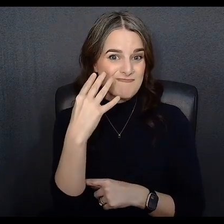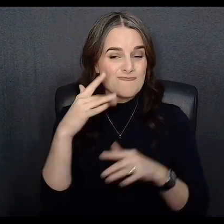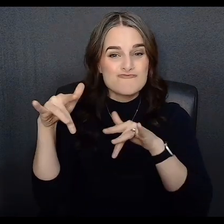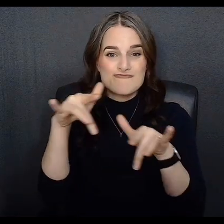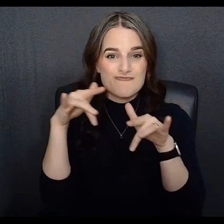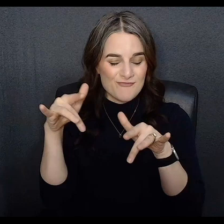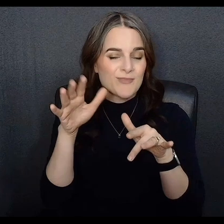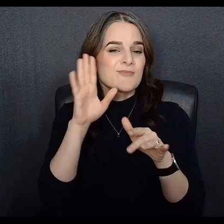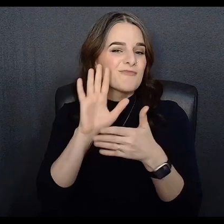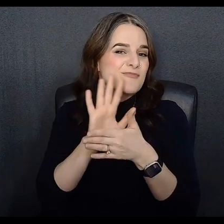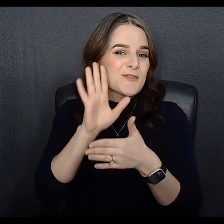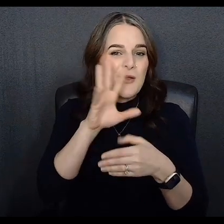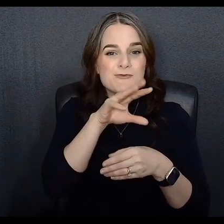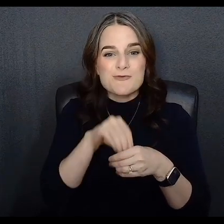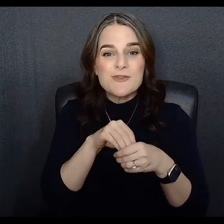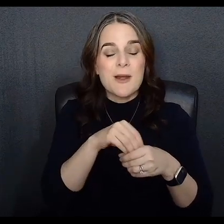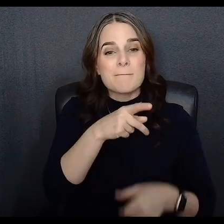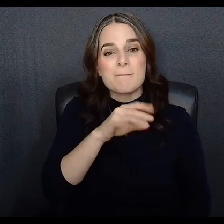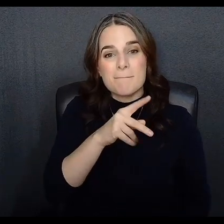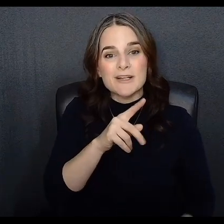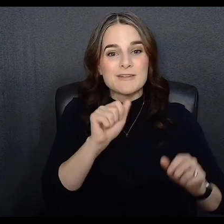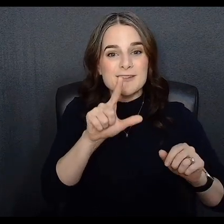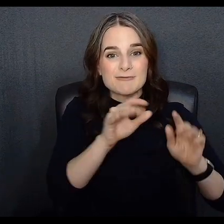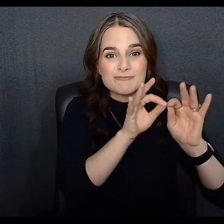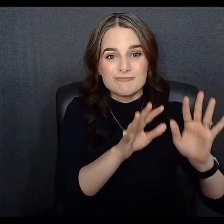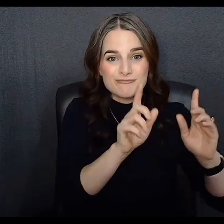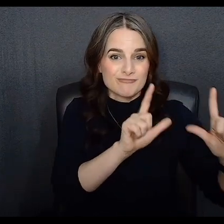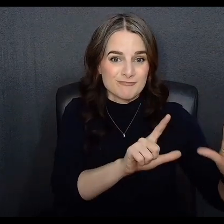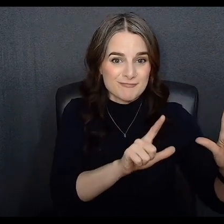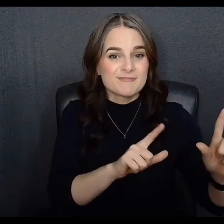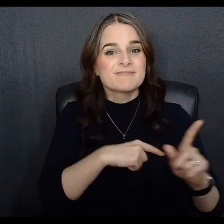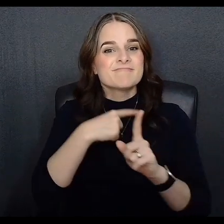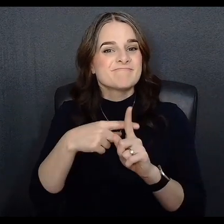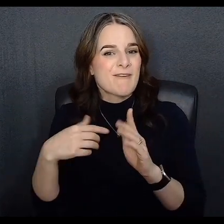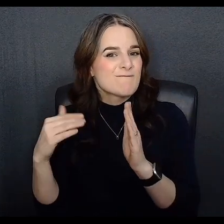will include picture in picture, ASL translation, as well as a full transcript.